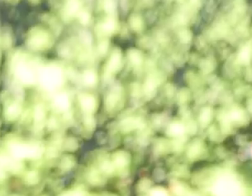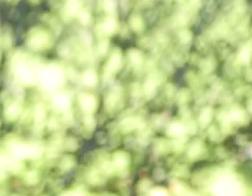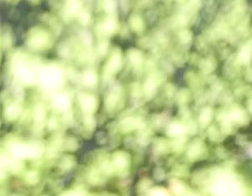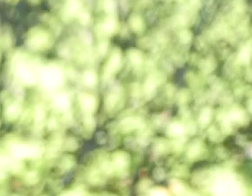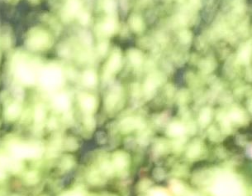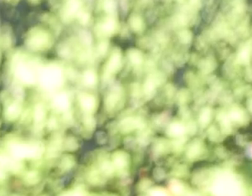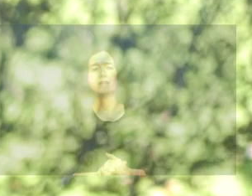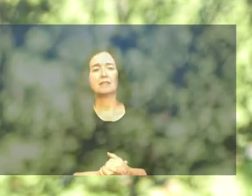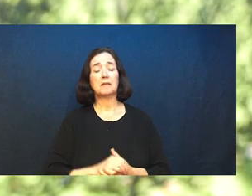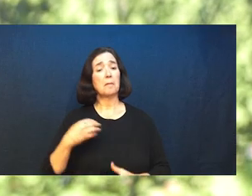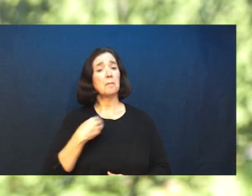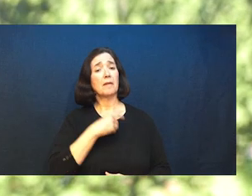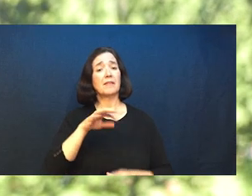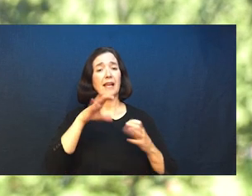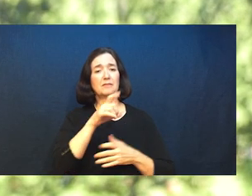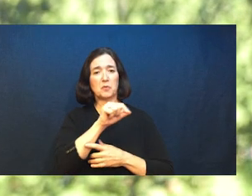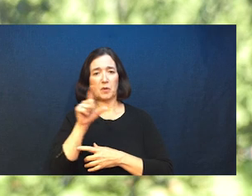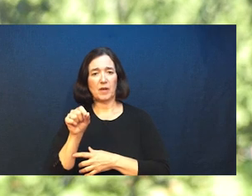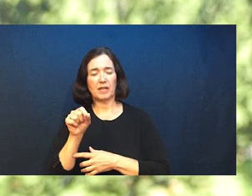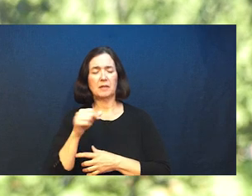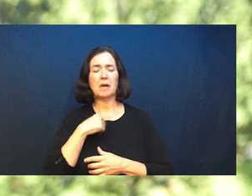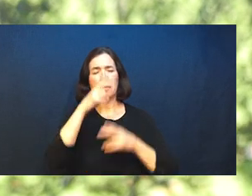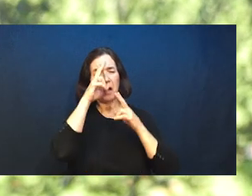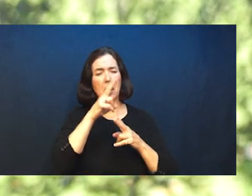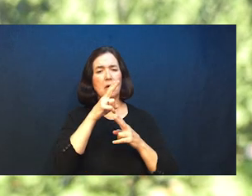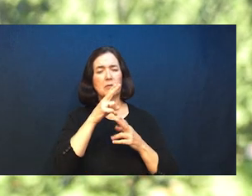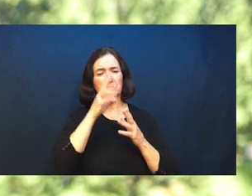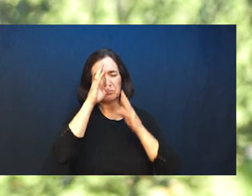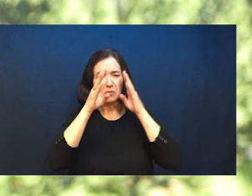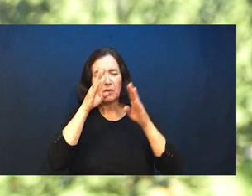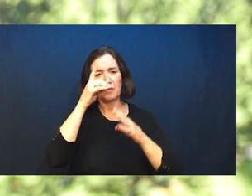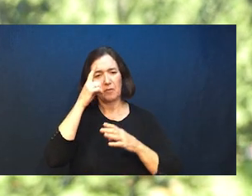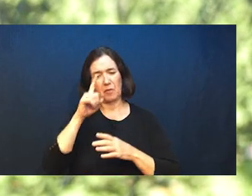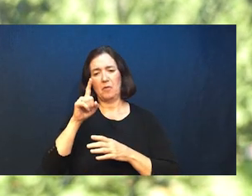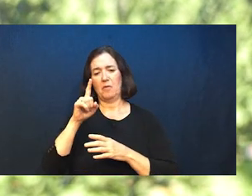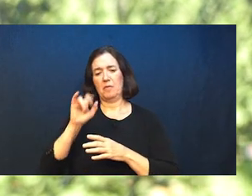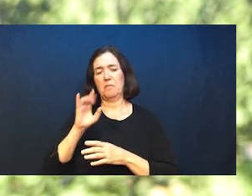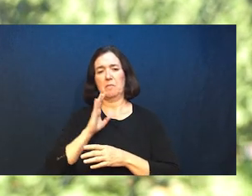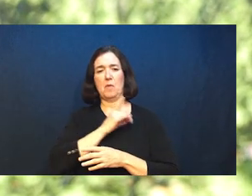Members of the class of 2020, it is my honor to bring you greetings on behalf of the ETSU board of trustees.